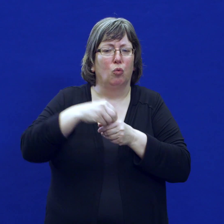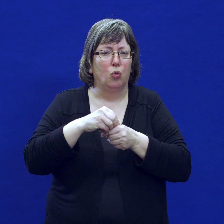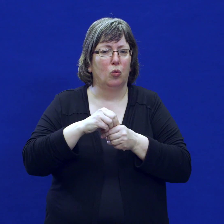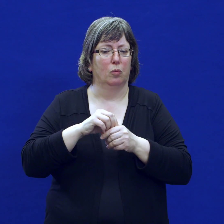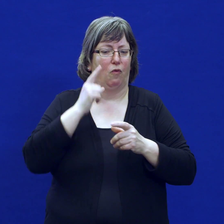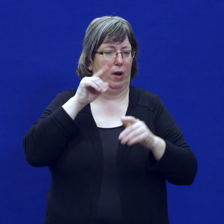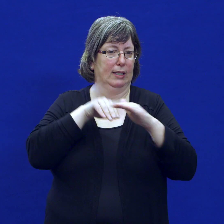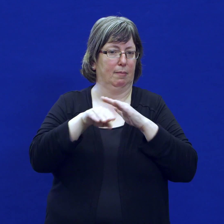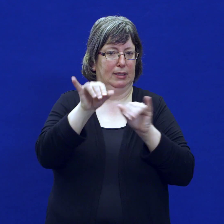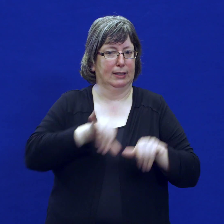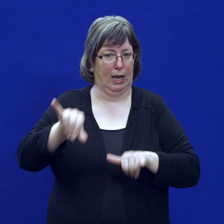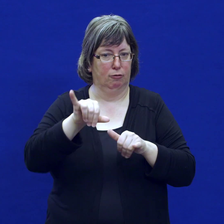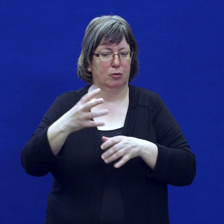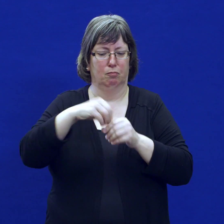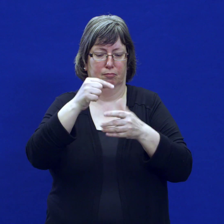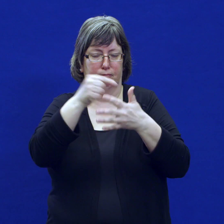of accessibility standards and the